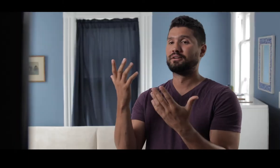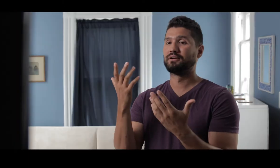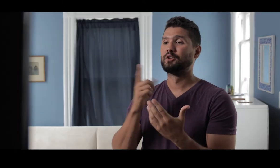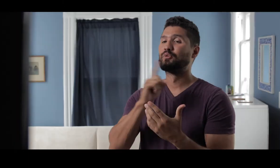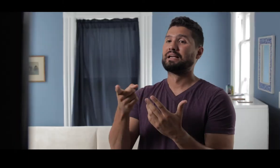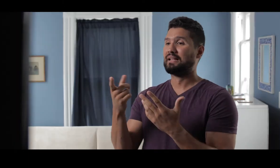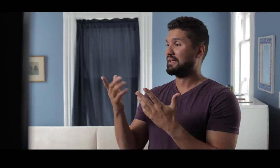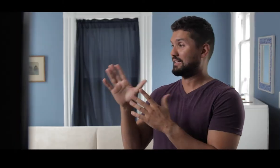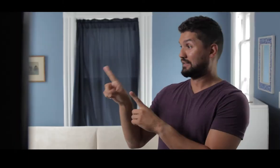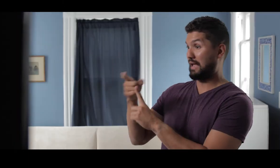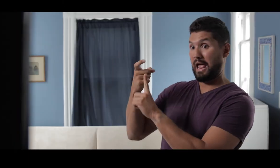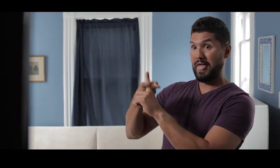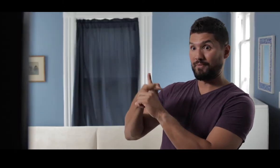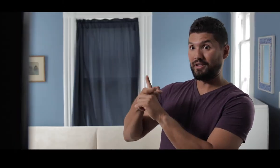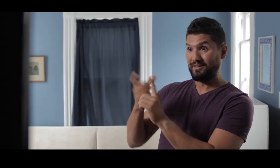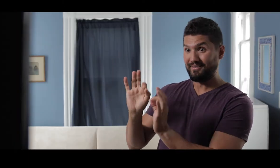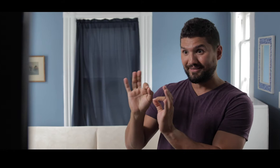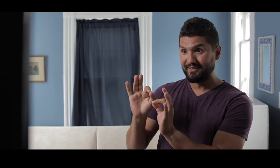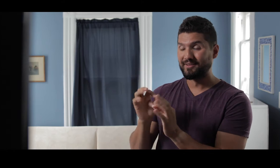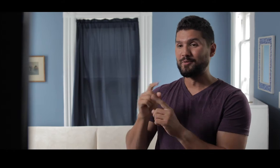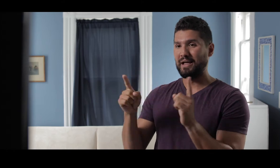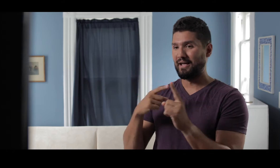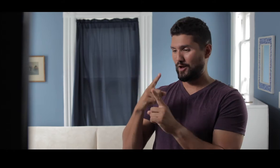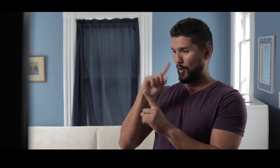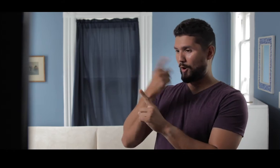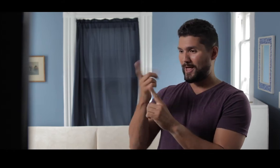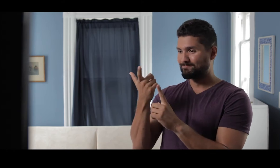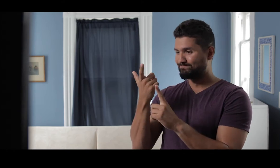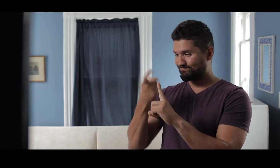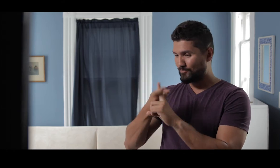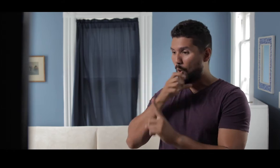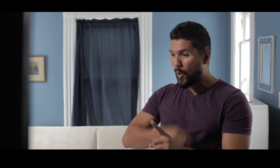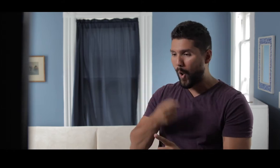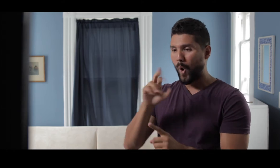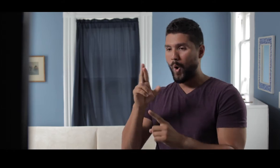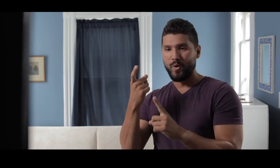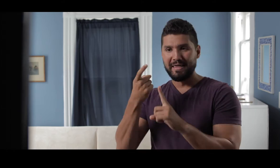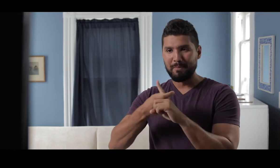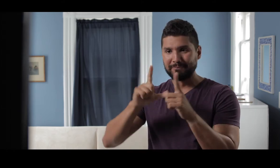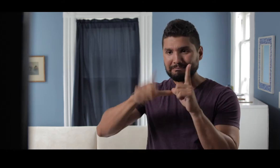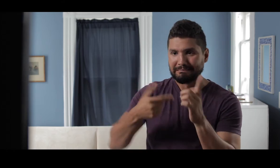Well, he was wearing a condom, which is good, but it must have been old or expired or something